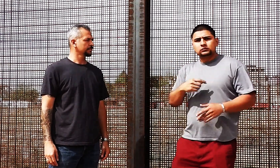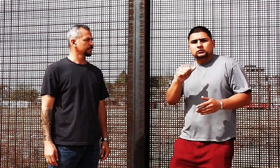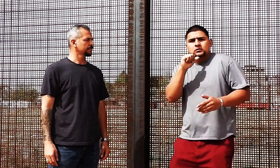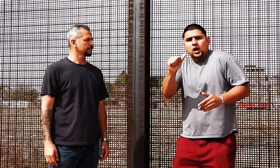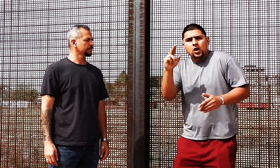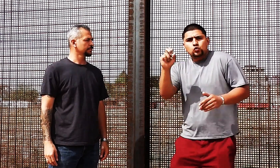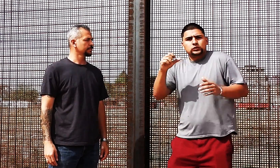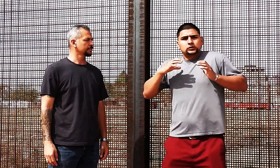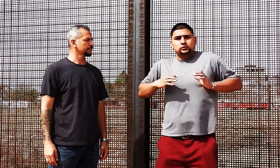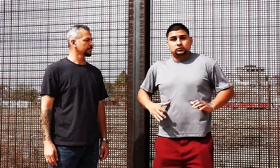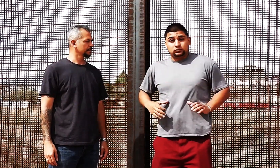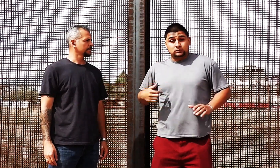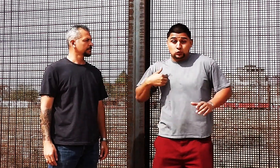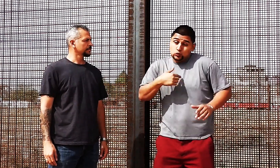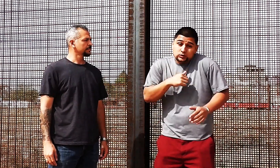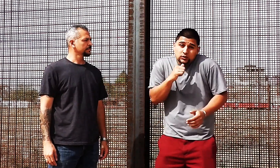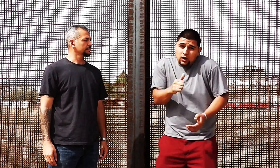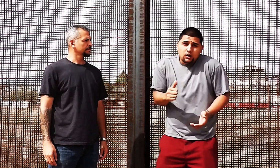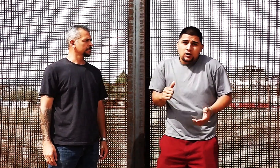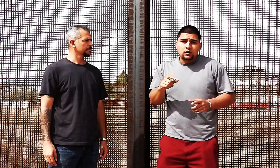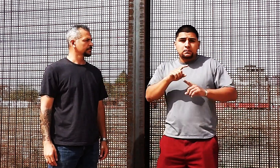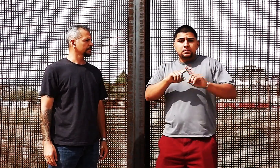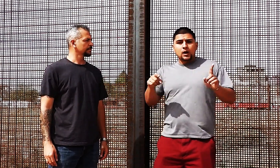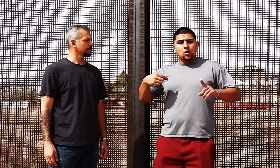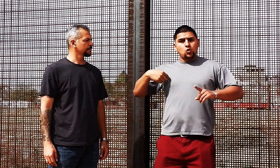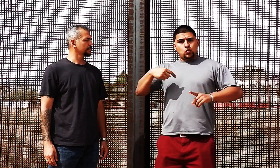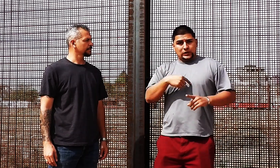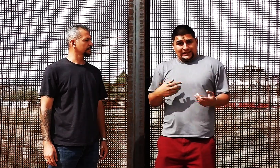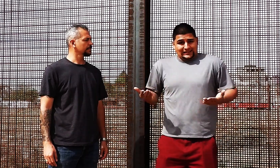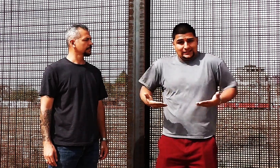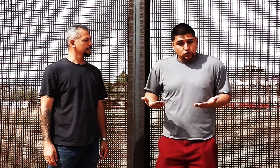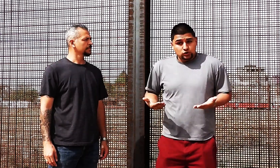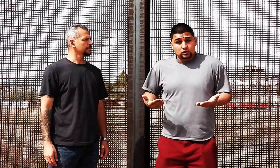Government doesn’t see us as US citizens. We are not but we are here.